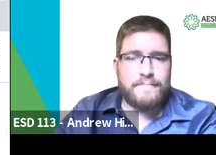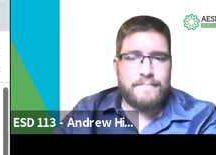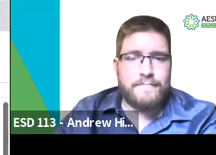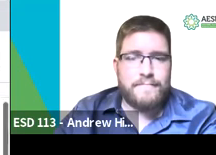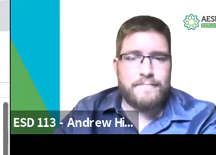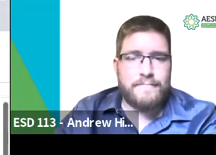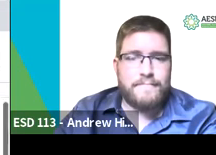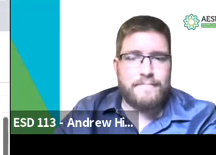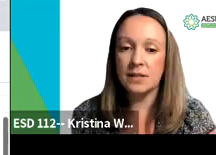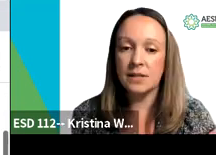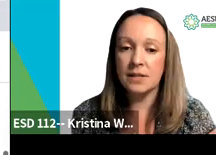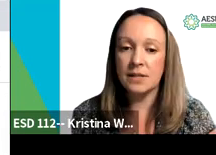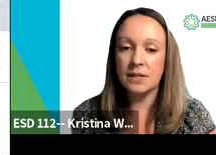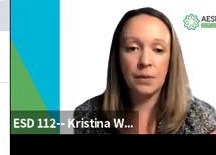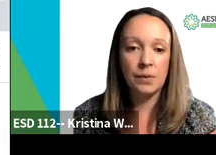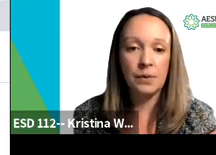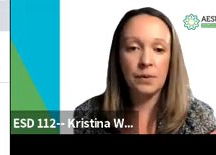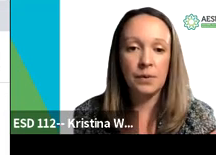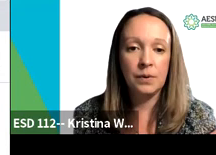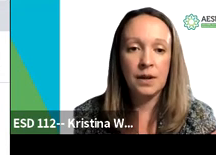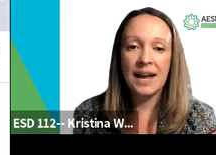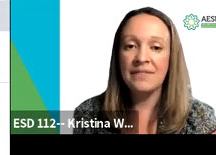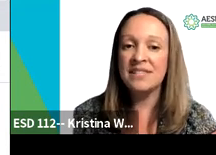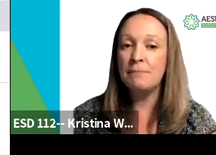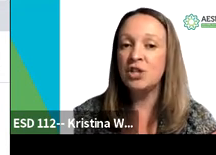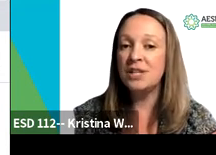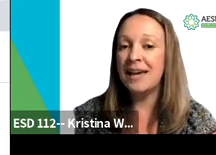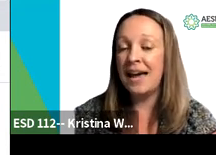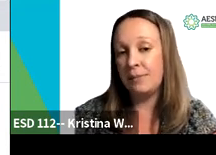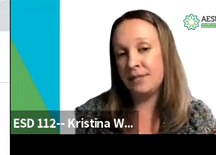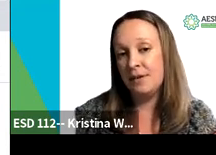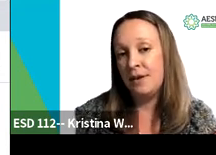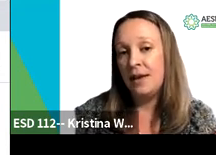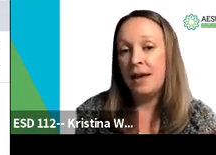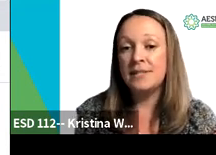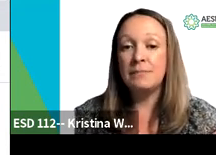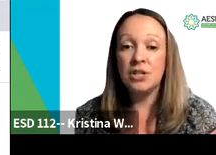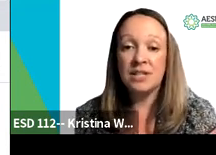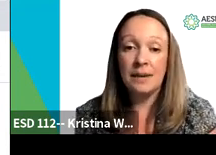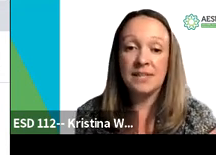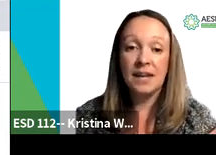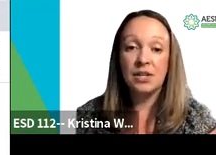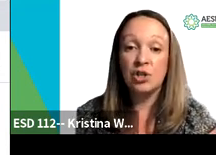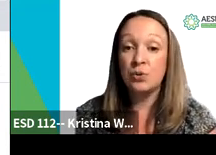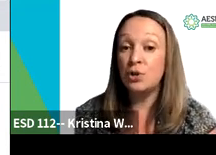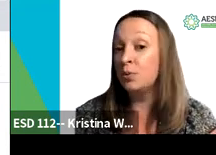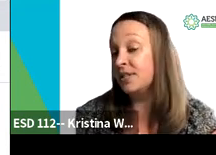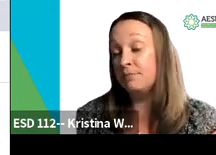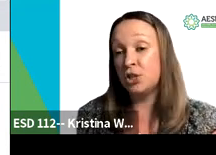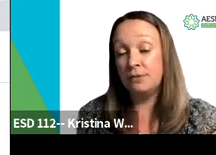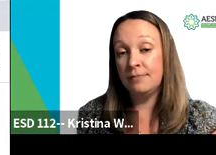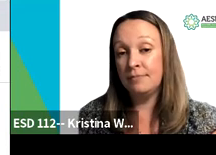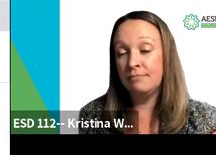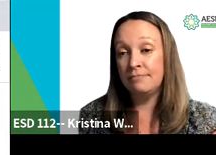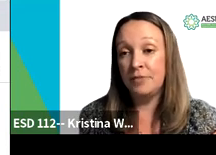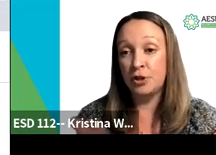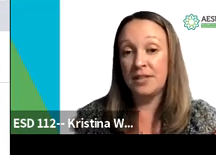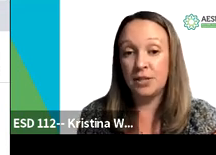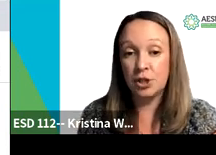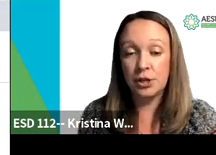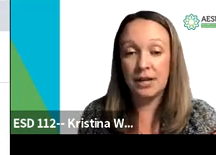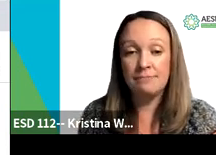ESD 112-- Kristina Wambold: And as I scroll down, I have submission types and submission types. I can choose no submission. There's nothing to turn in